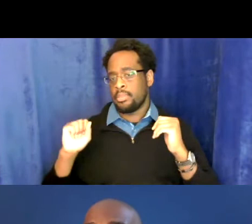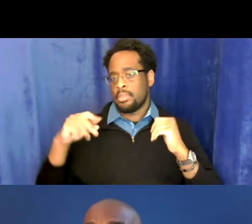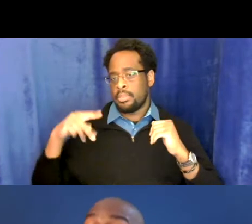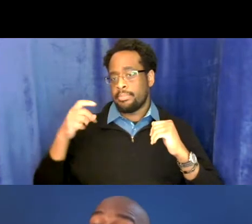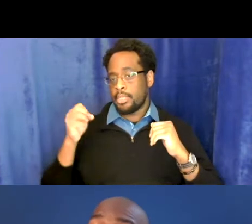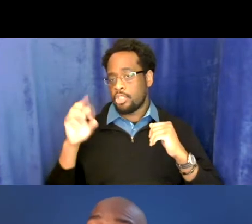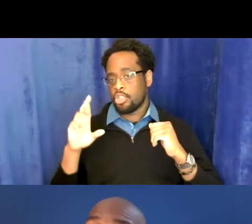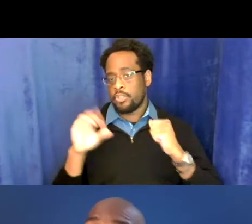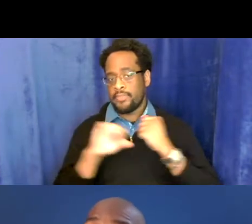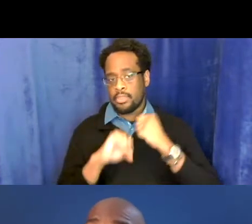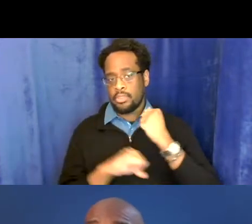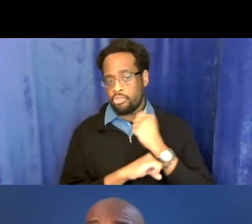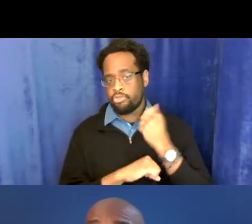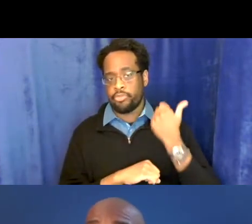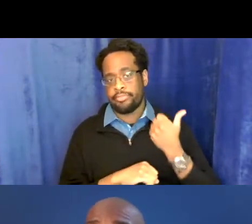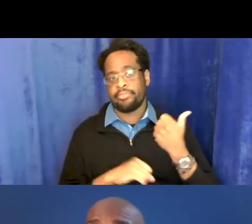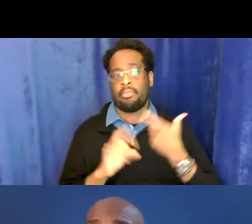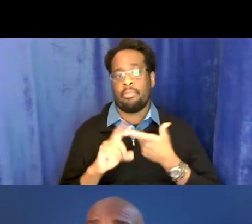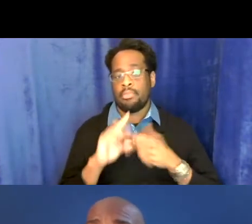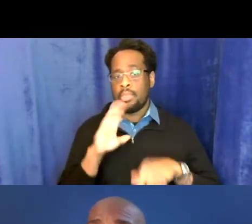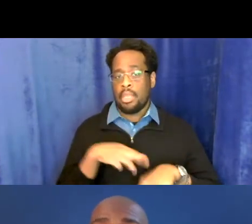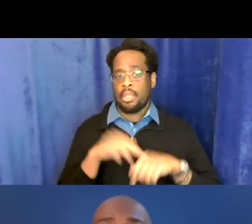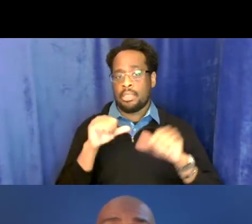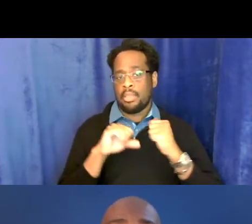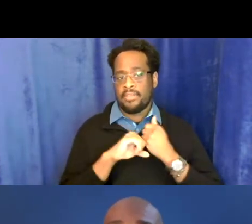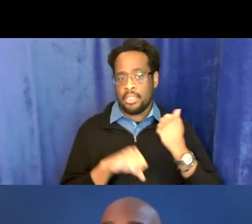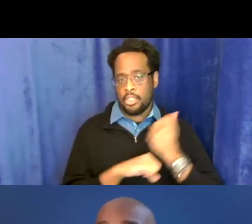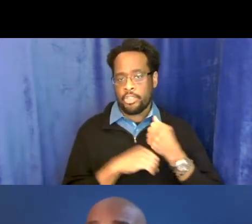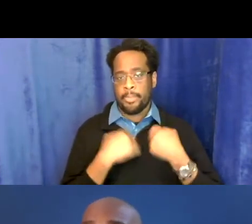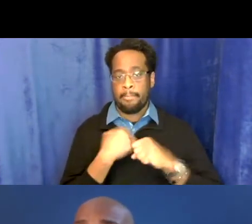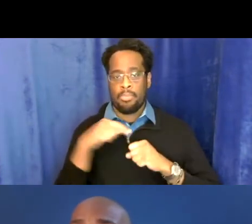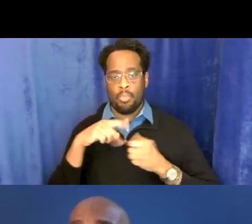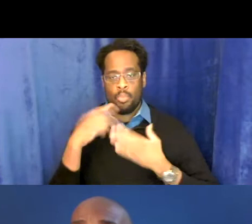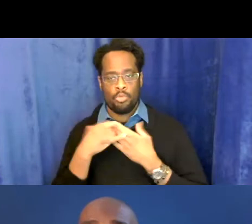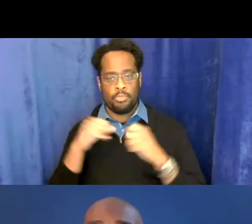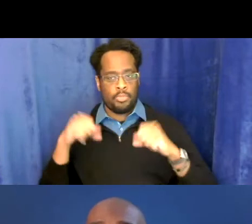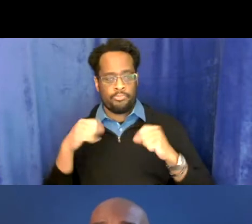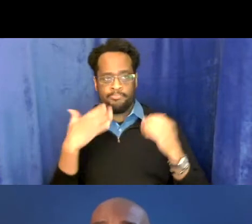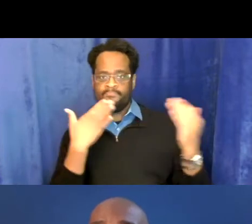foundations that really gave us um support the spencer's foundation in the national science